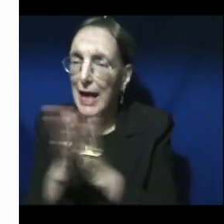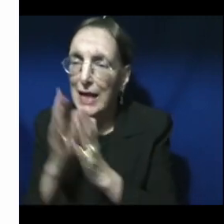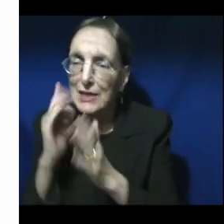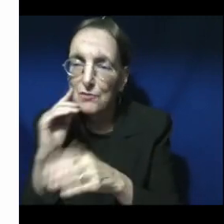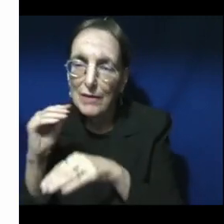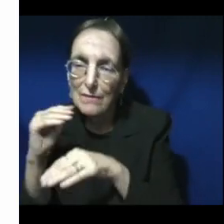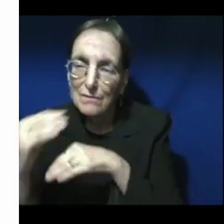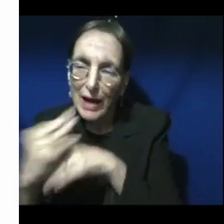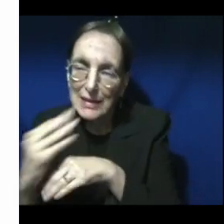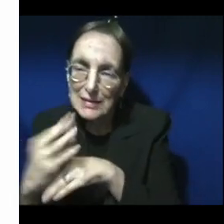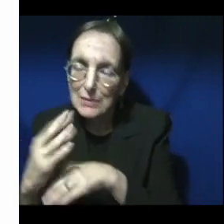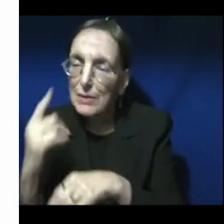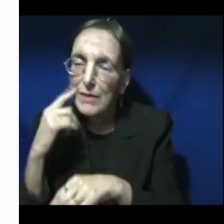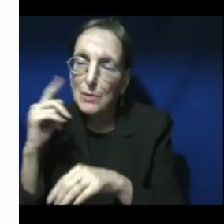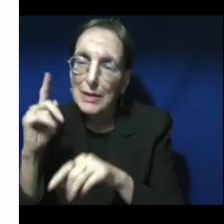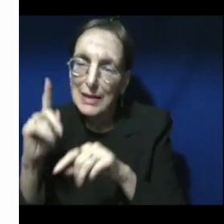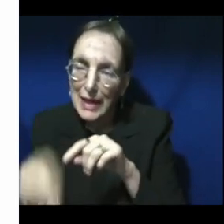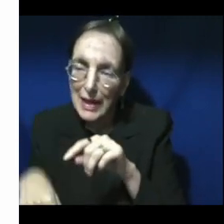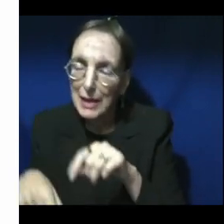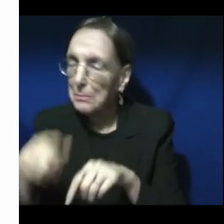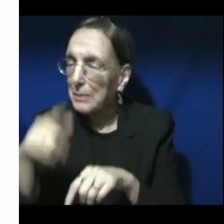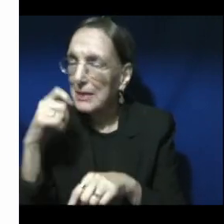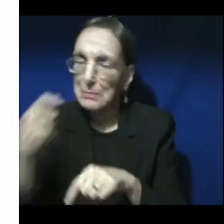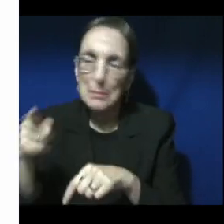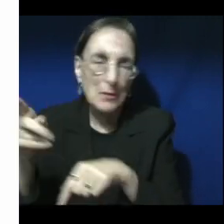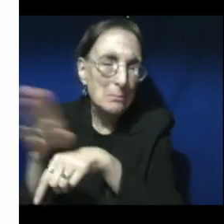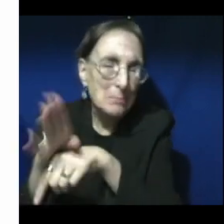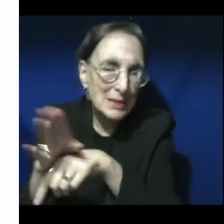worried. They’re busy. They might not know the answer. Or worse, they’ll even think less of us